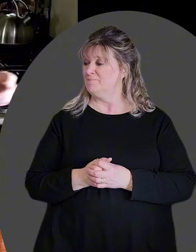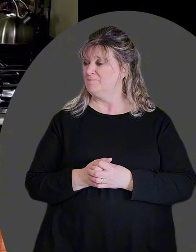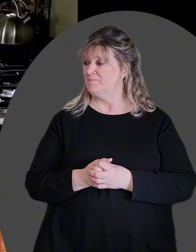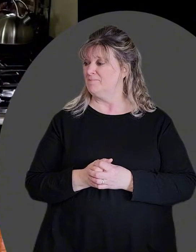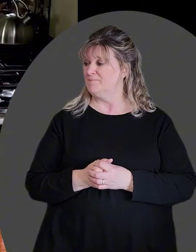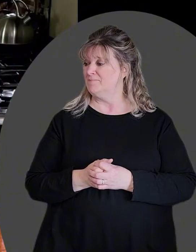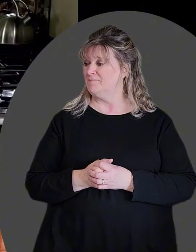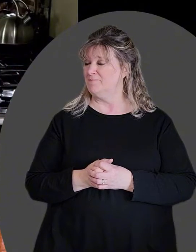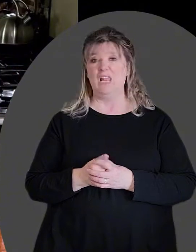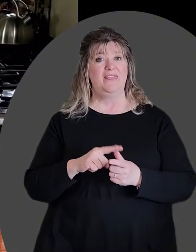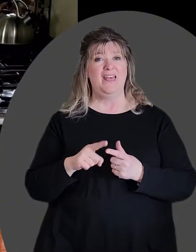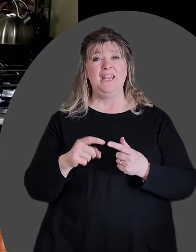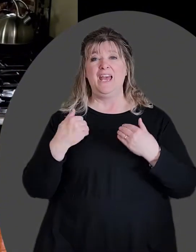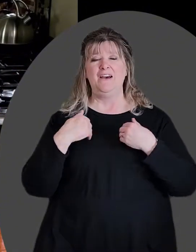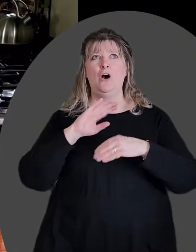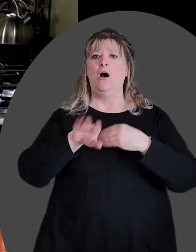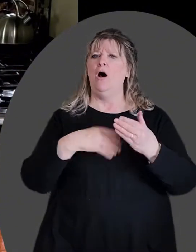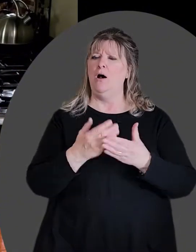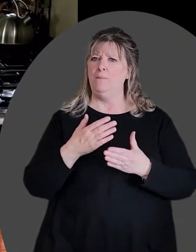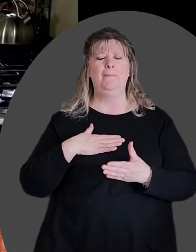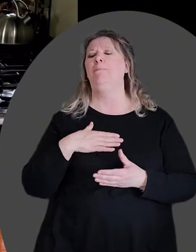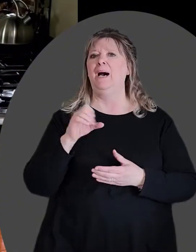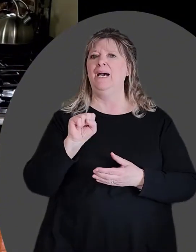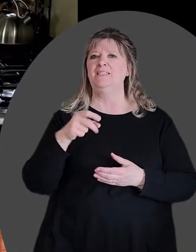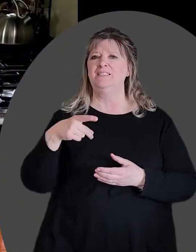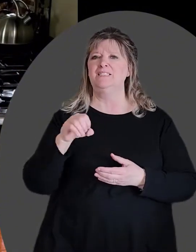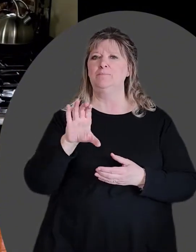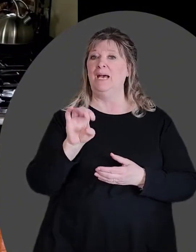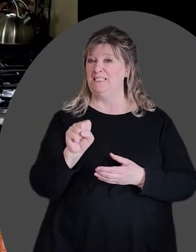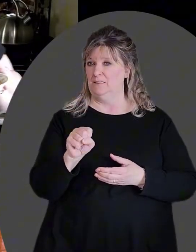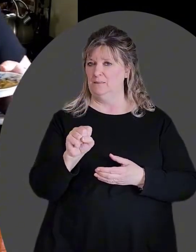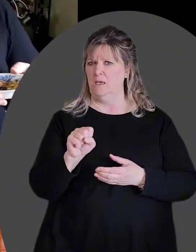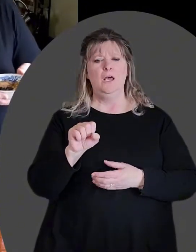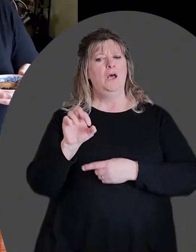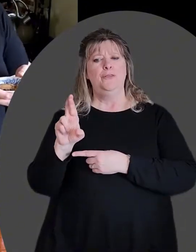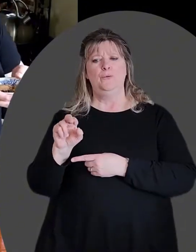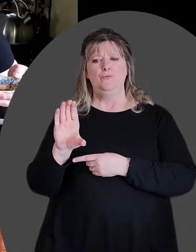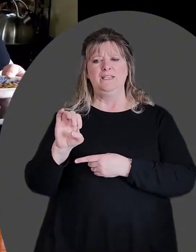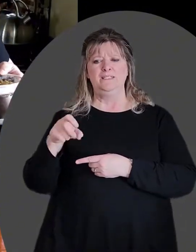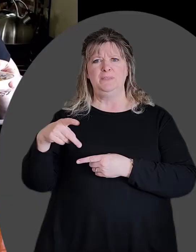then I have all of my spices now the recipe says with 100 walnuts